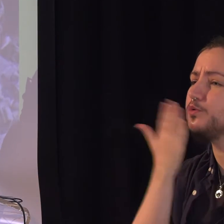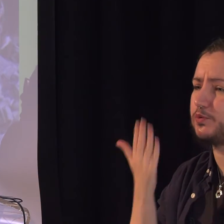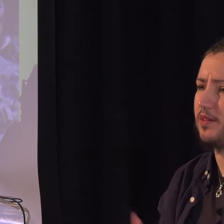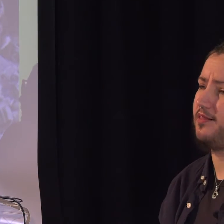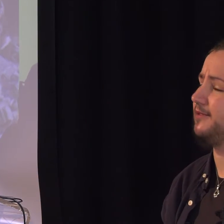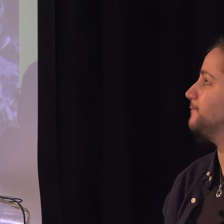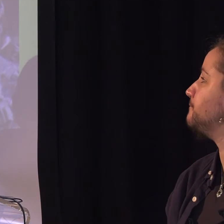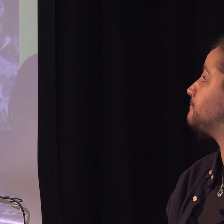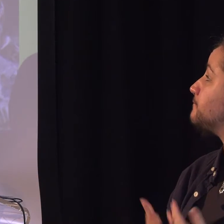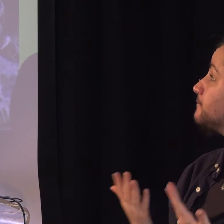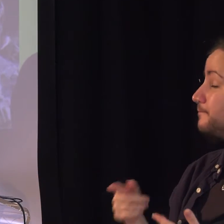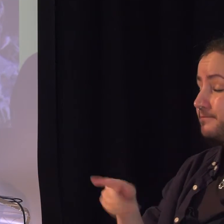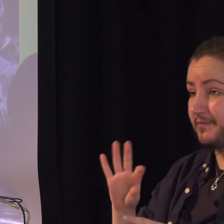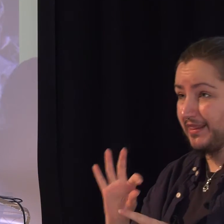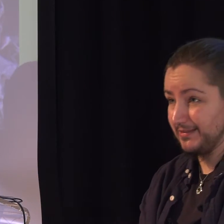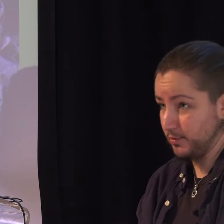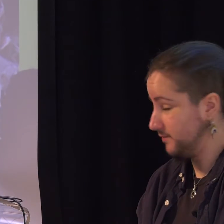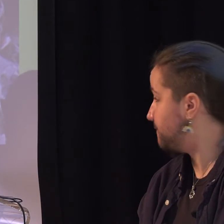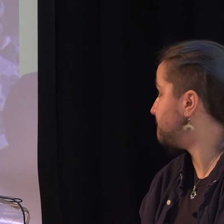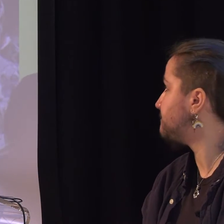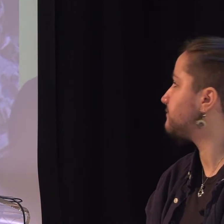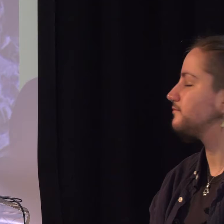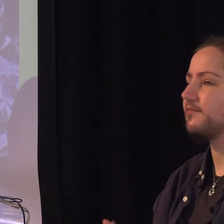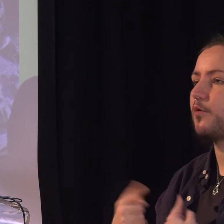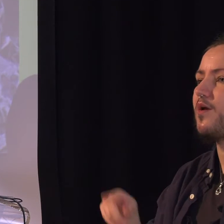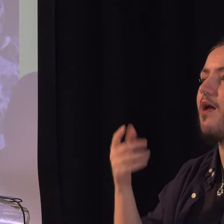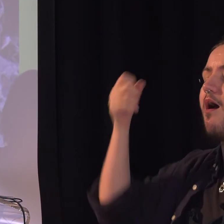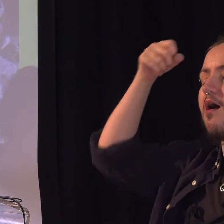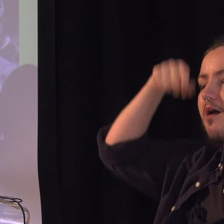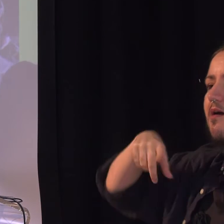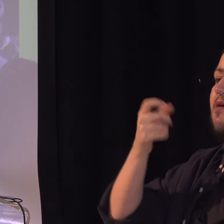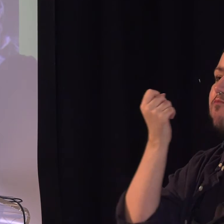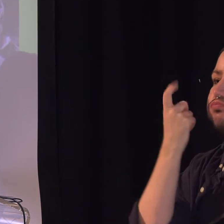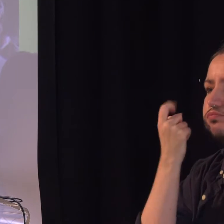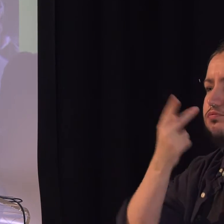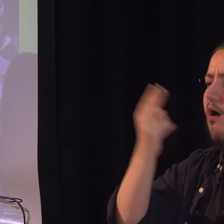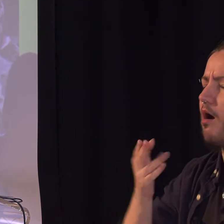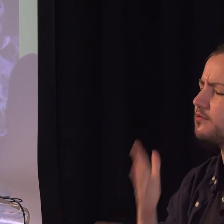So at this point, we truly understood how powerful arts is within the school.